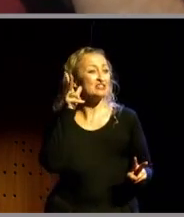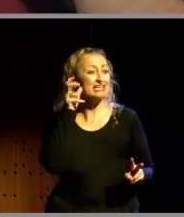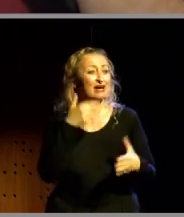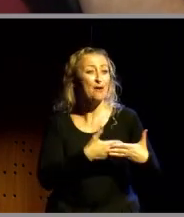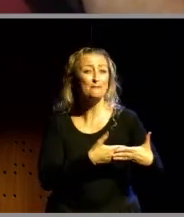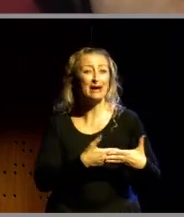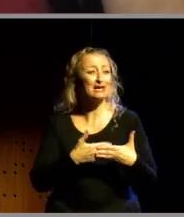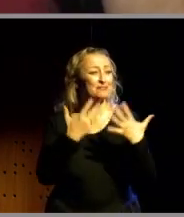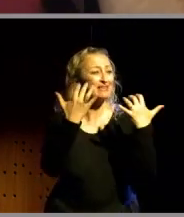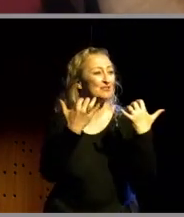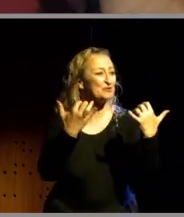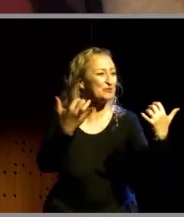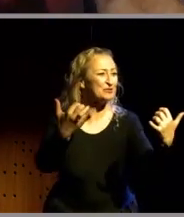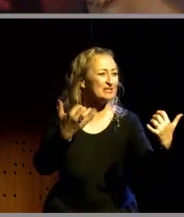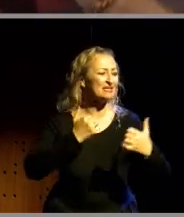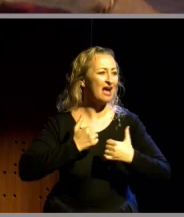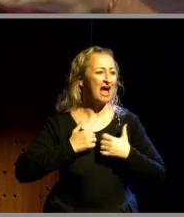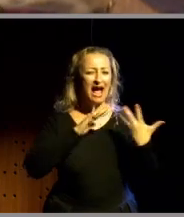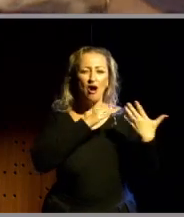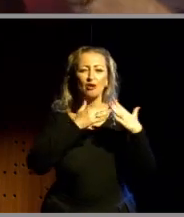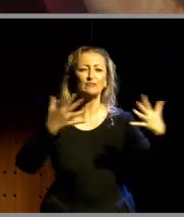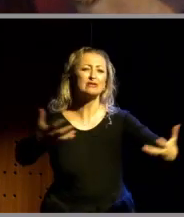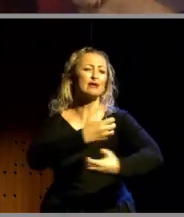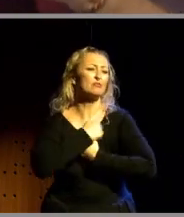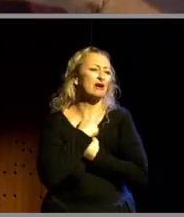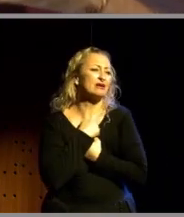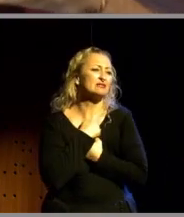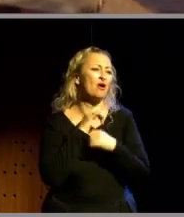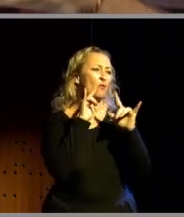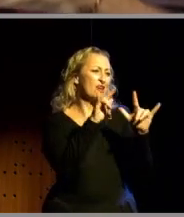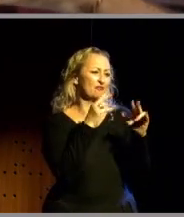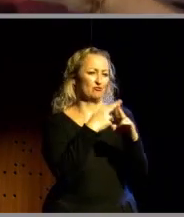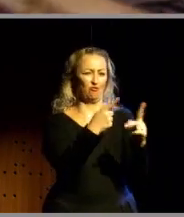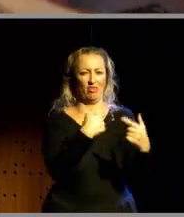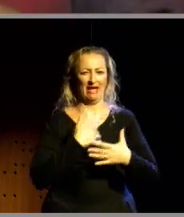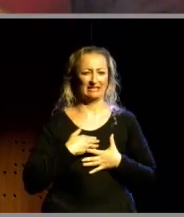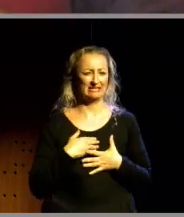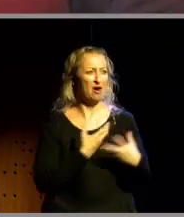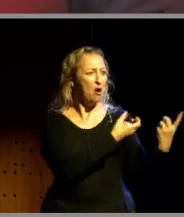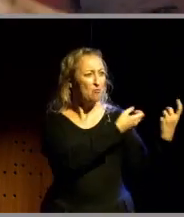Can I just say how our community embraces that? And we love you for it. So bring that baby in.